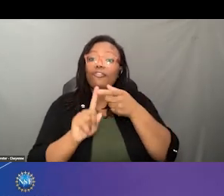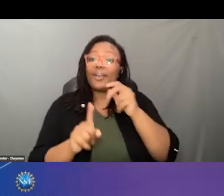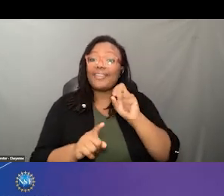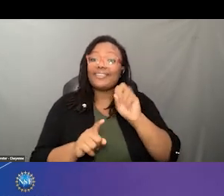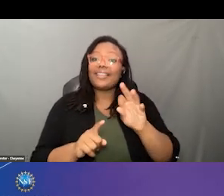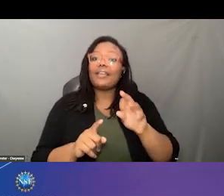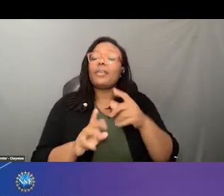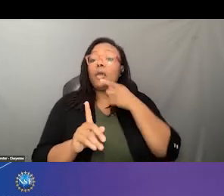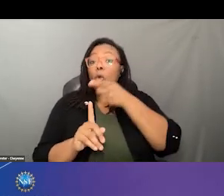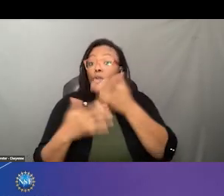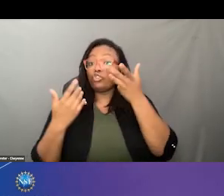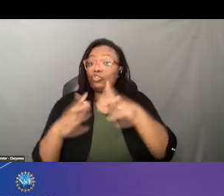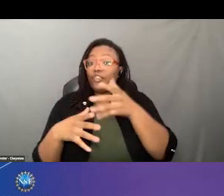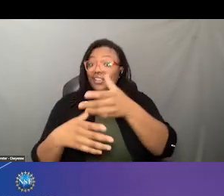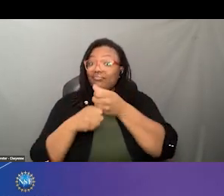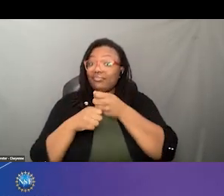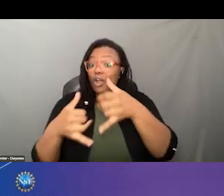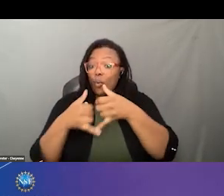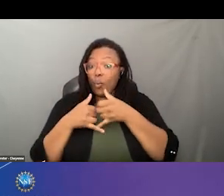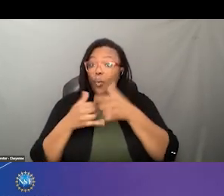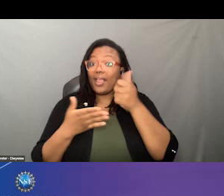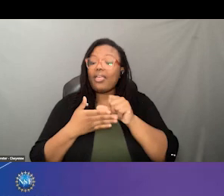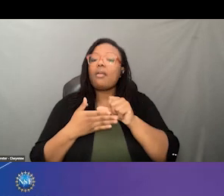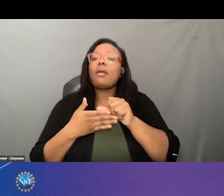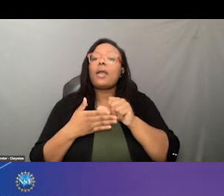As I said earlier, once you're -- once you receive that award letter,